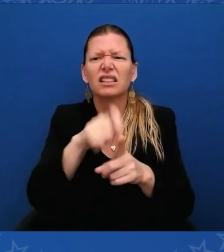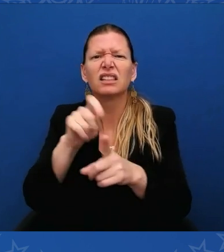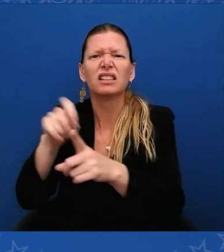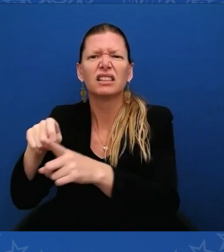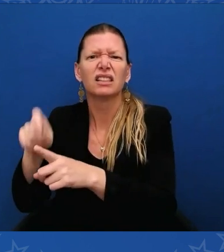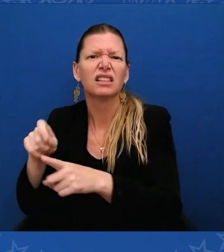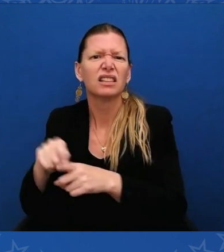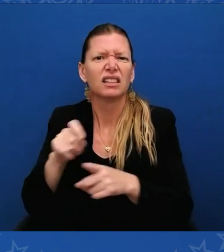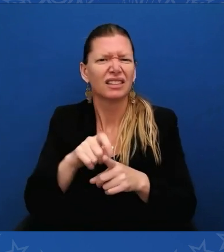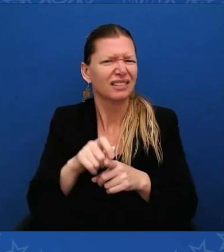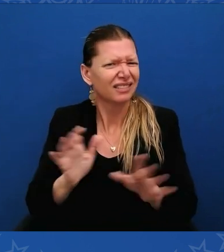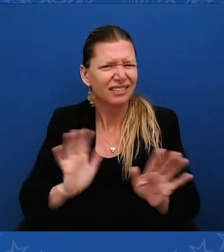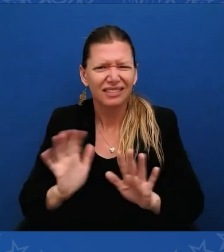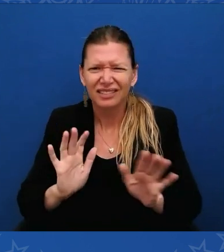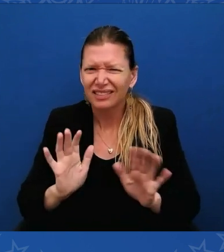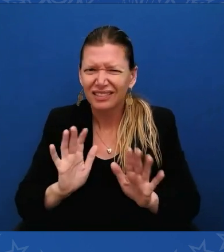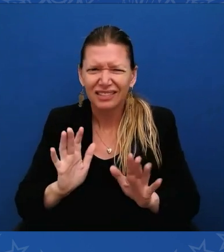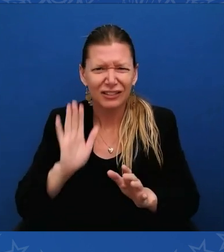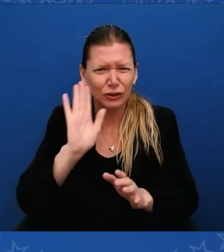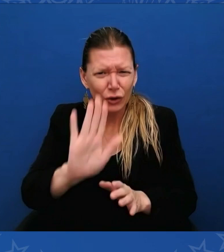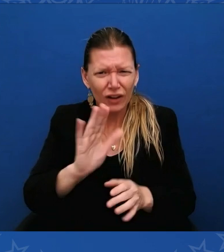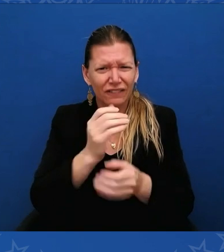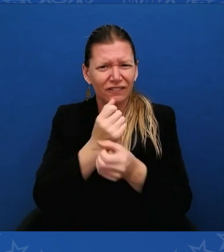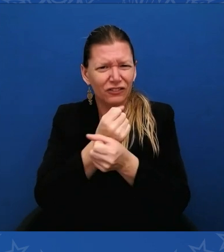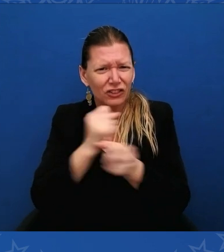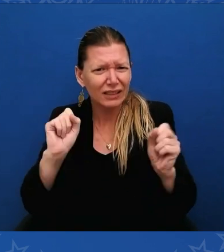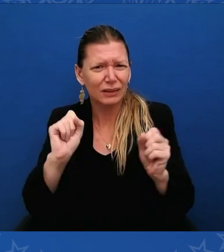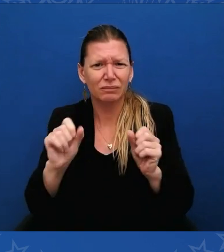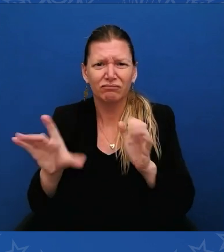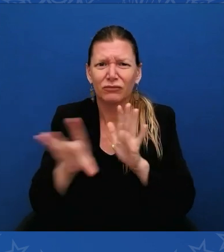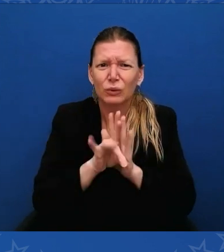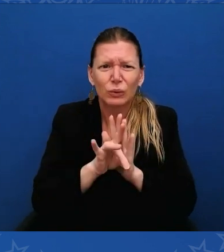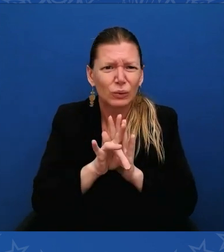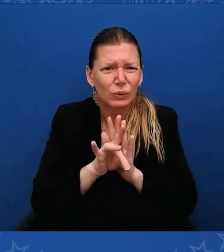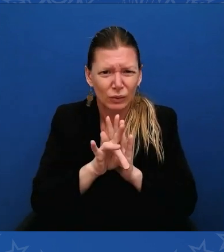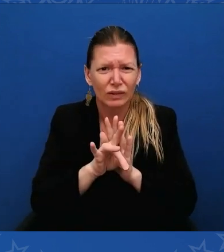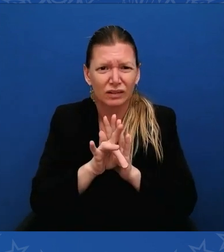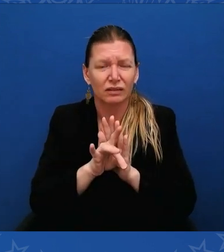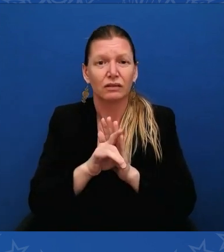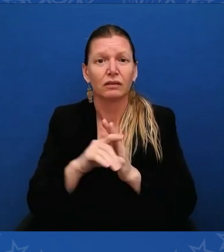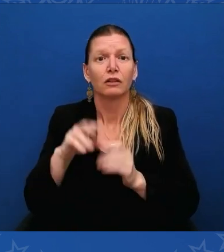restore Roe v. Wade as the law of the land --